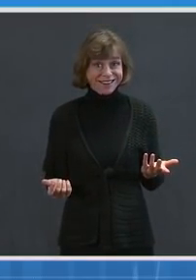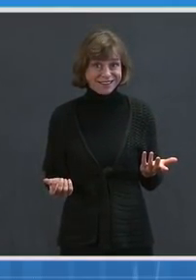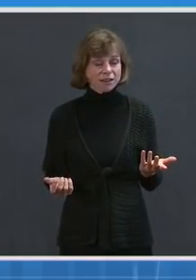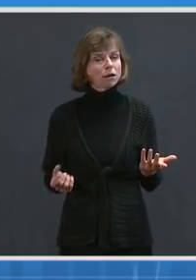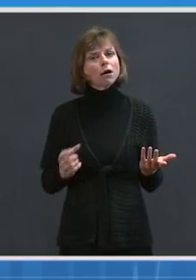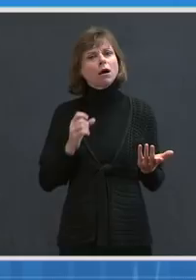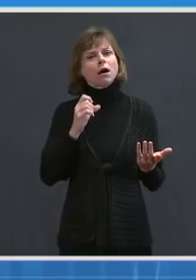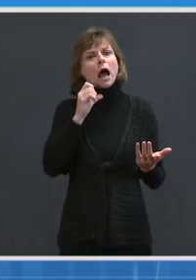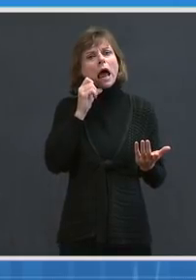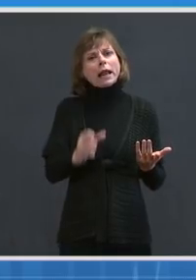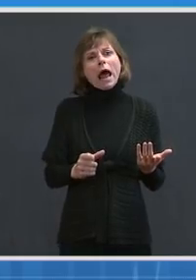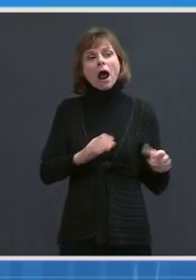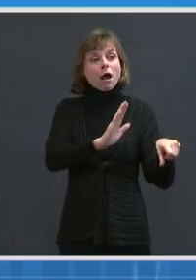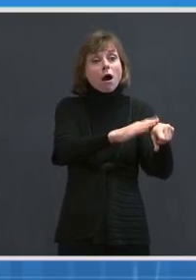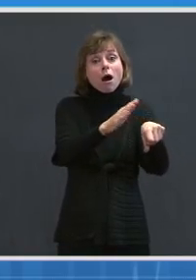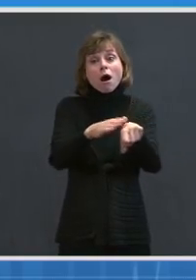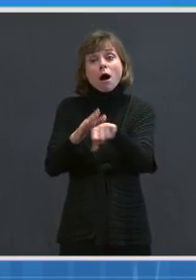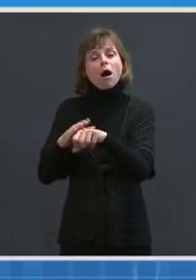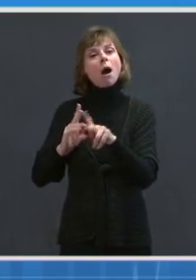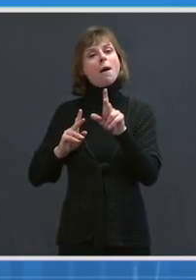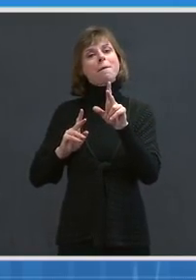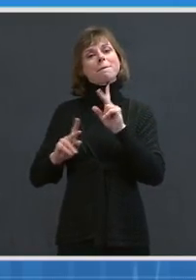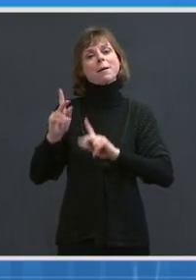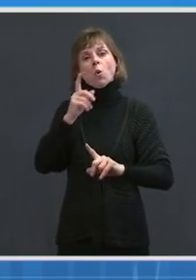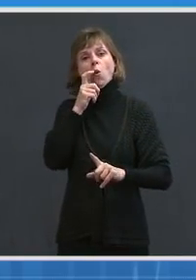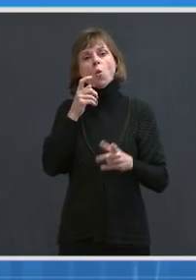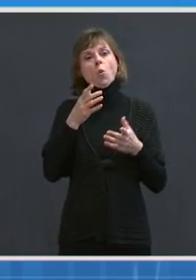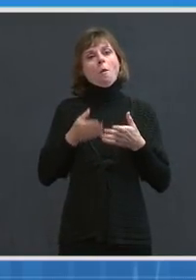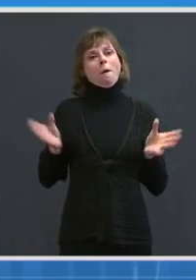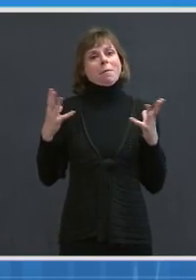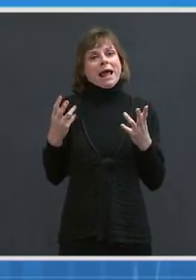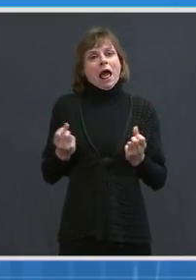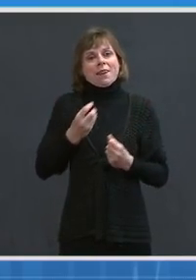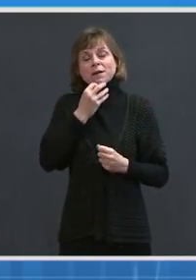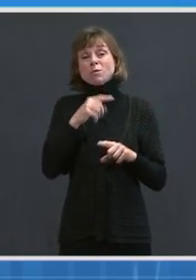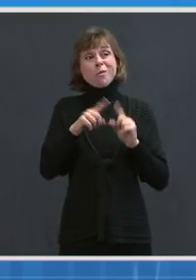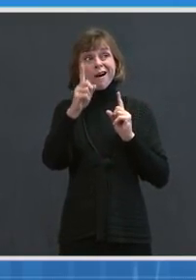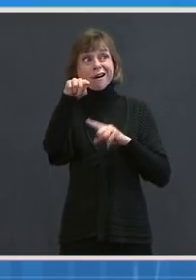of cautious public health experts. It is what businesses who want to remain open